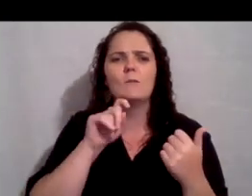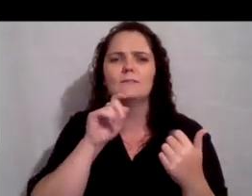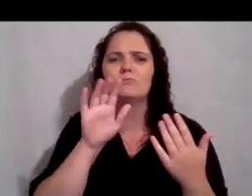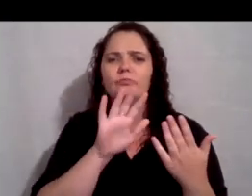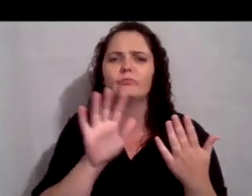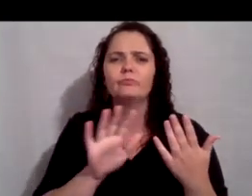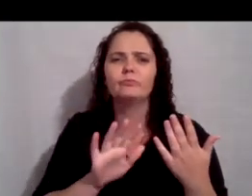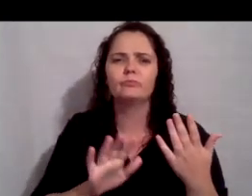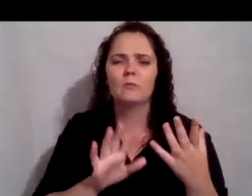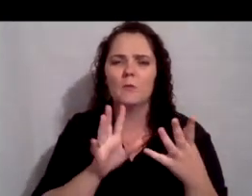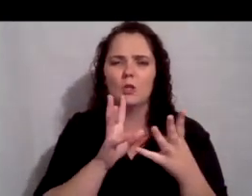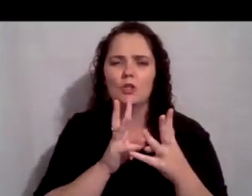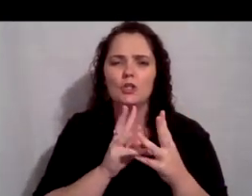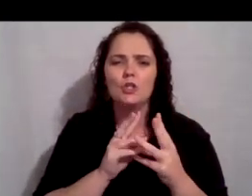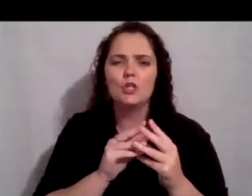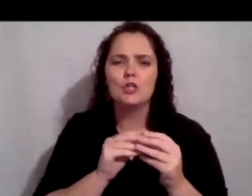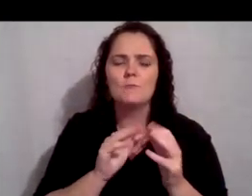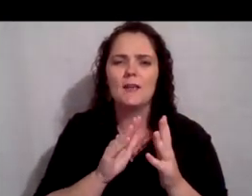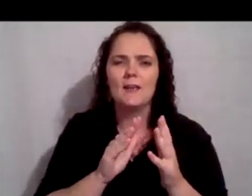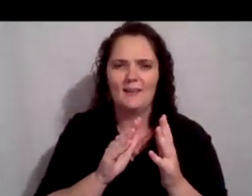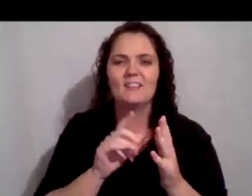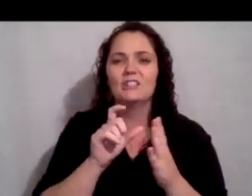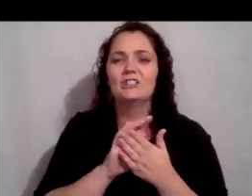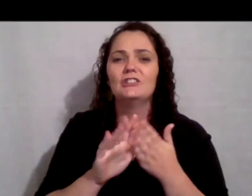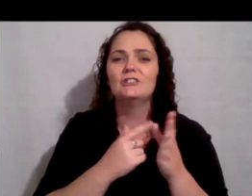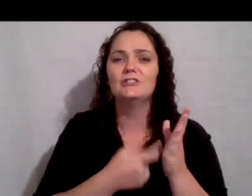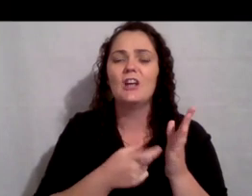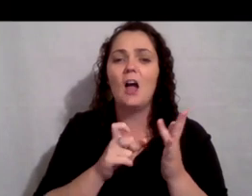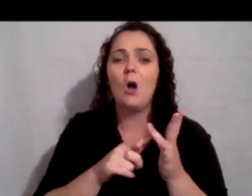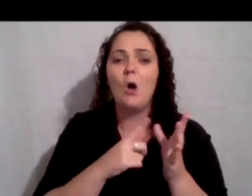charcoal but allowing the charcoal to take on a completely different character in the drawing.